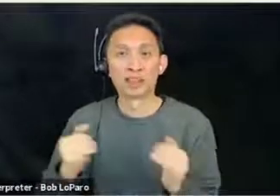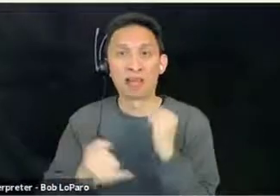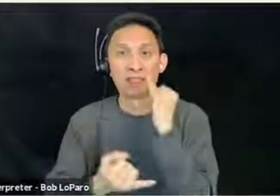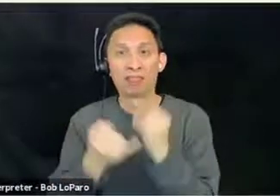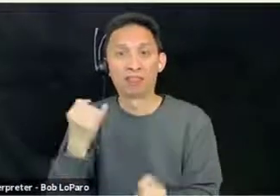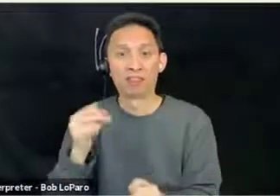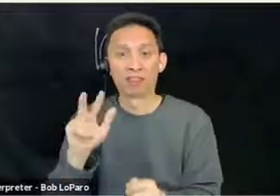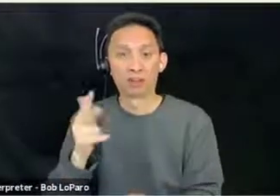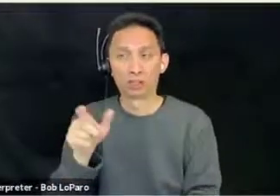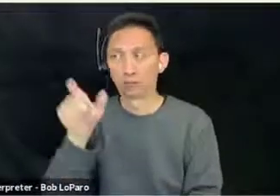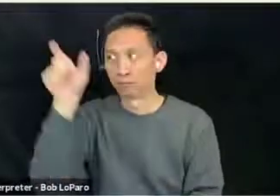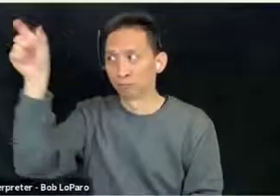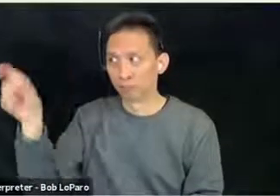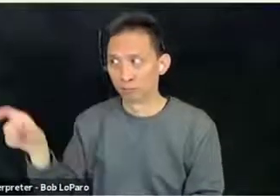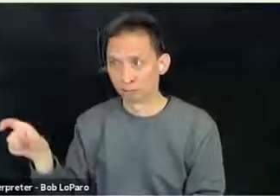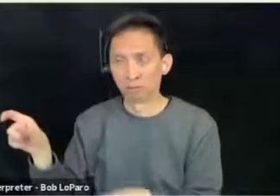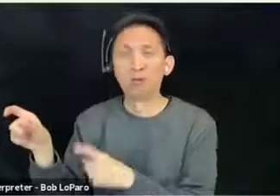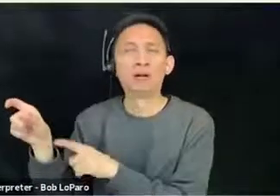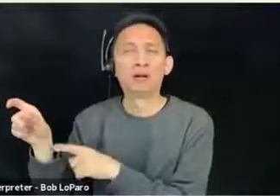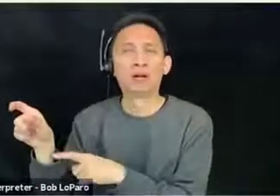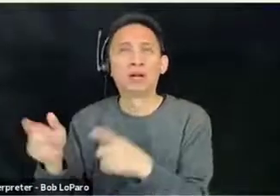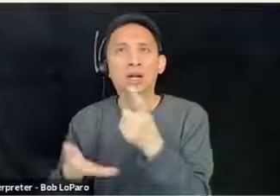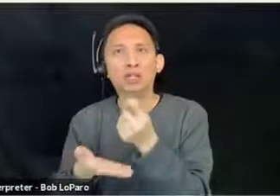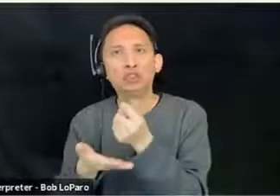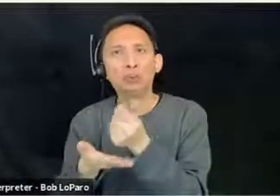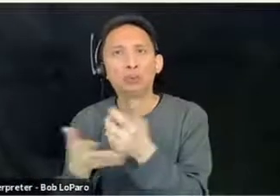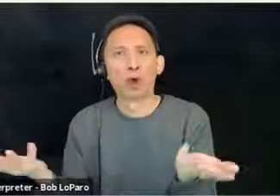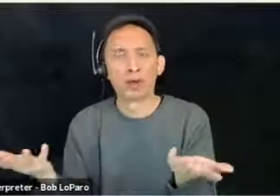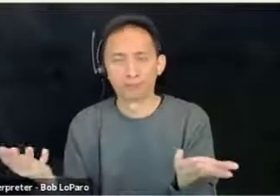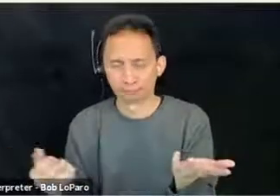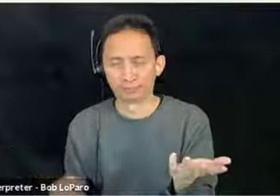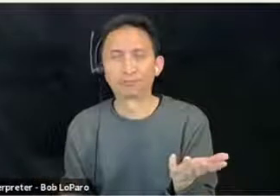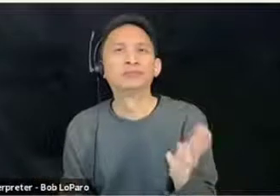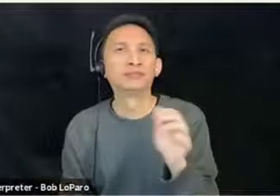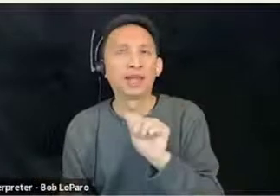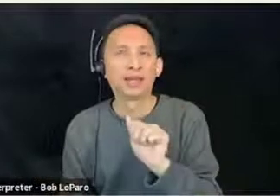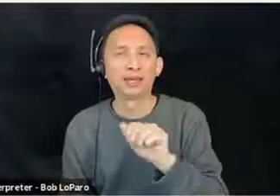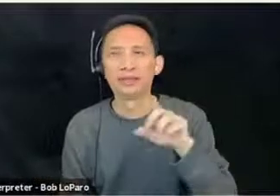treatment with fat-soluble vitamins, so A, D, E, and K.